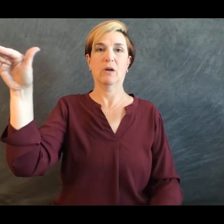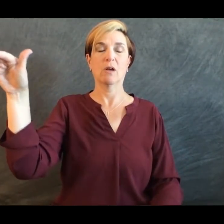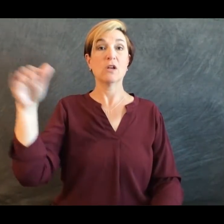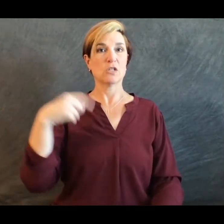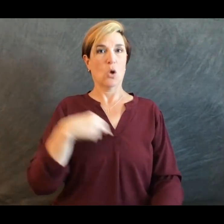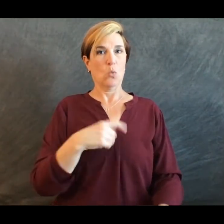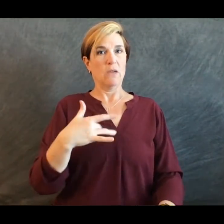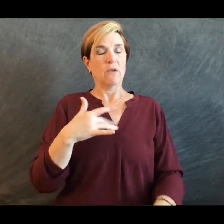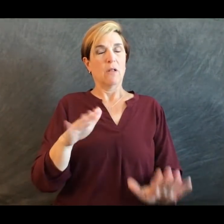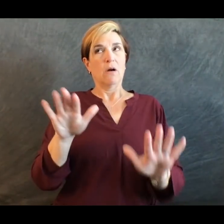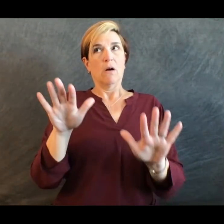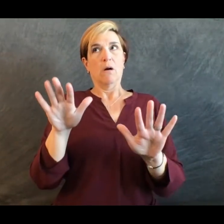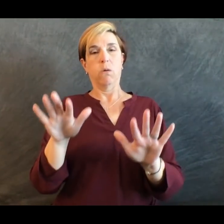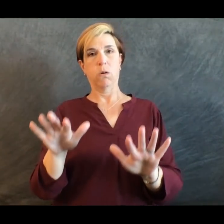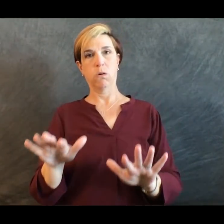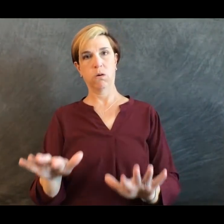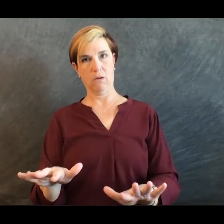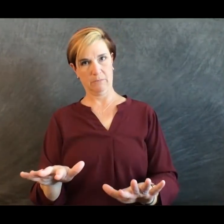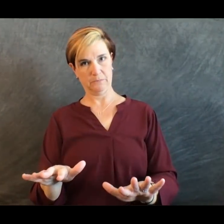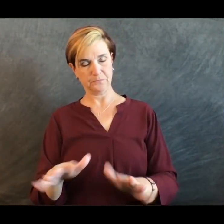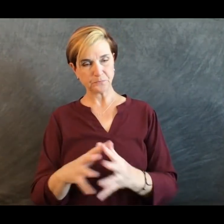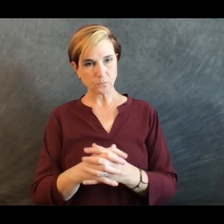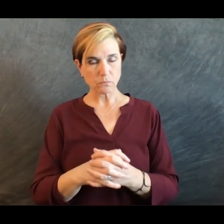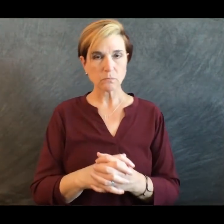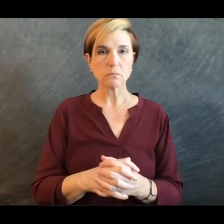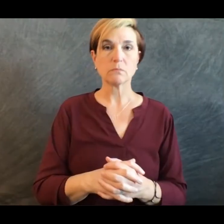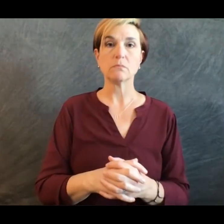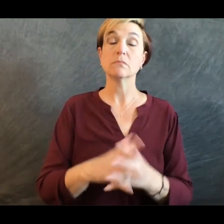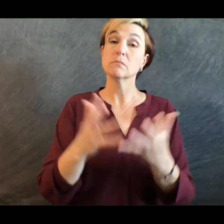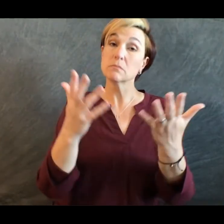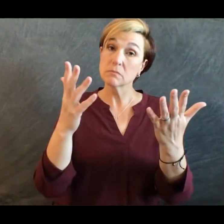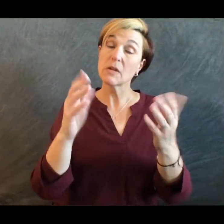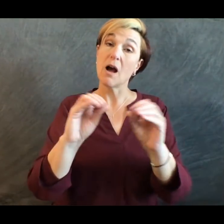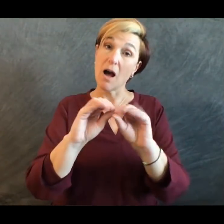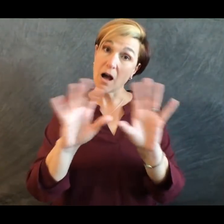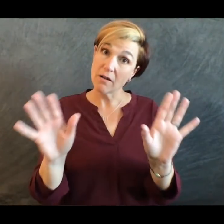obviously a lot of that is driven by the improvement in new york city remember